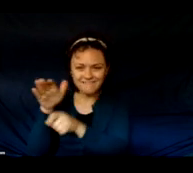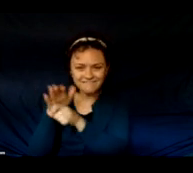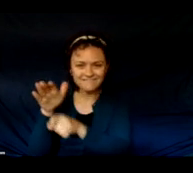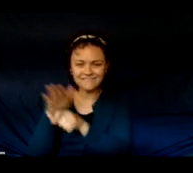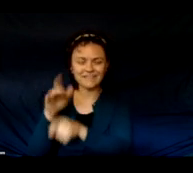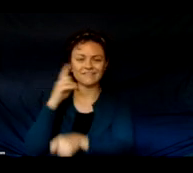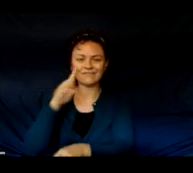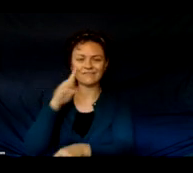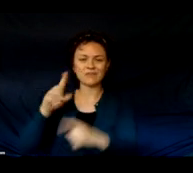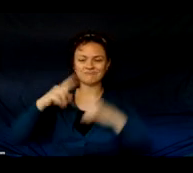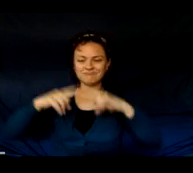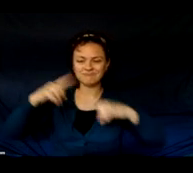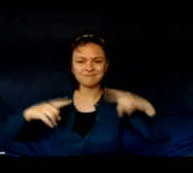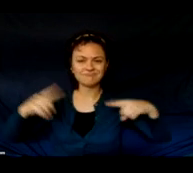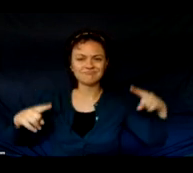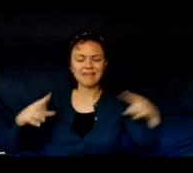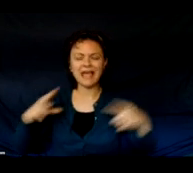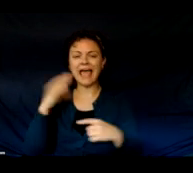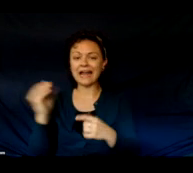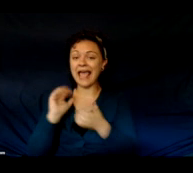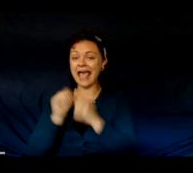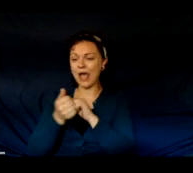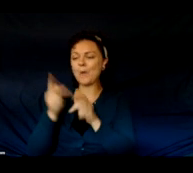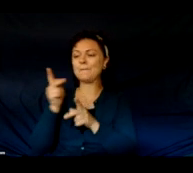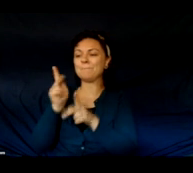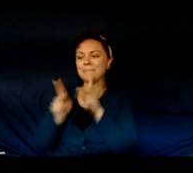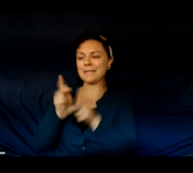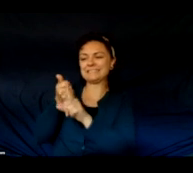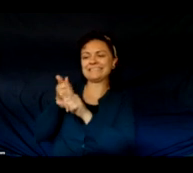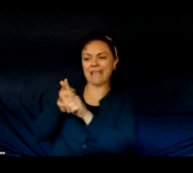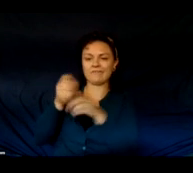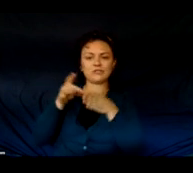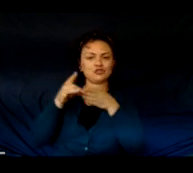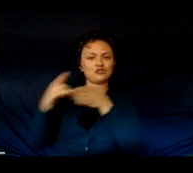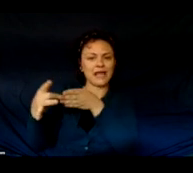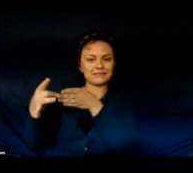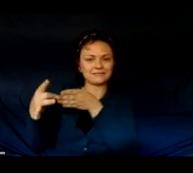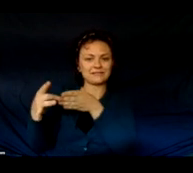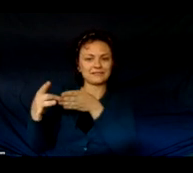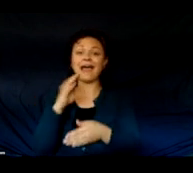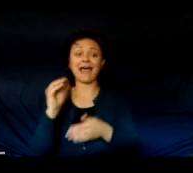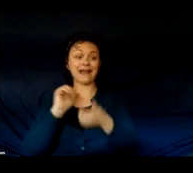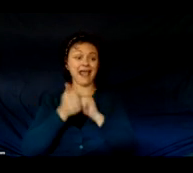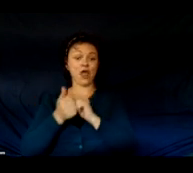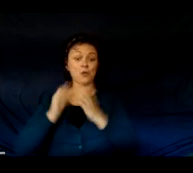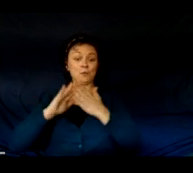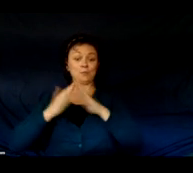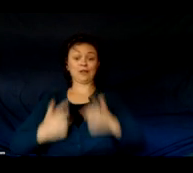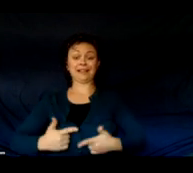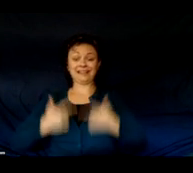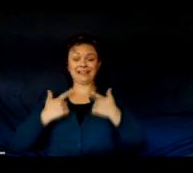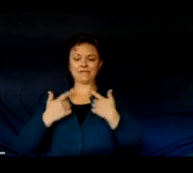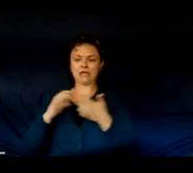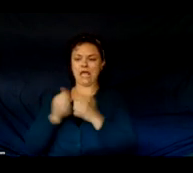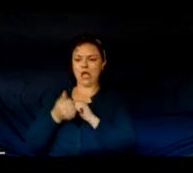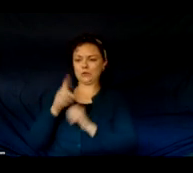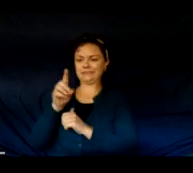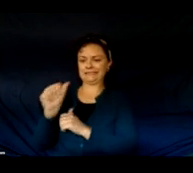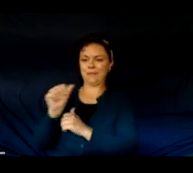in the use of self direction and the impacts on community living outcomes for disabled people of color.